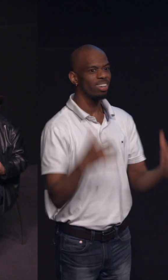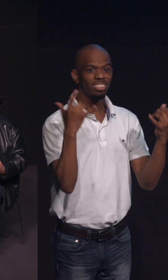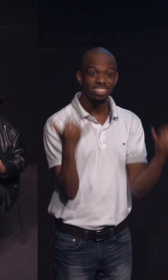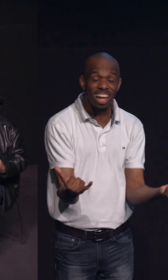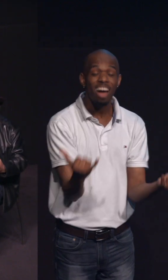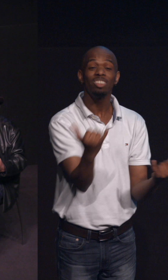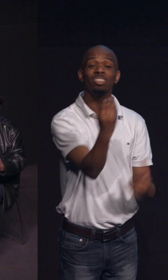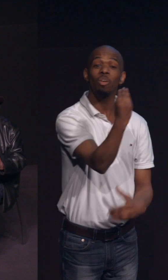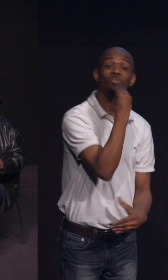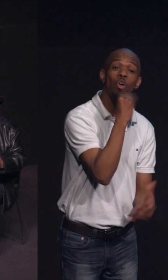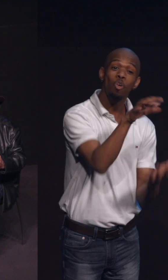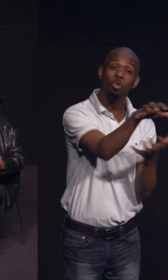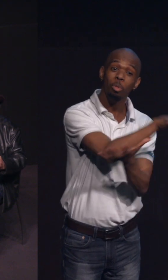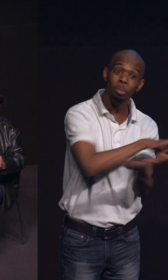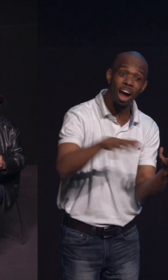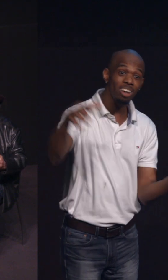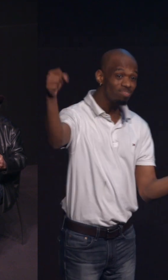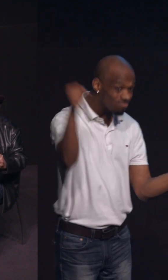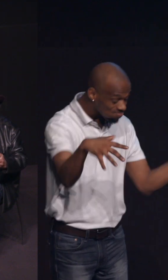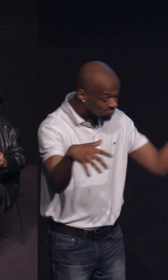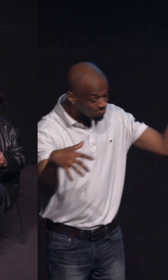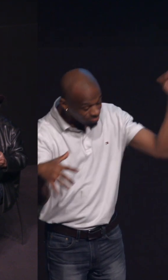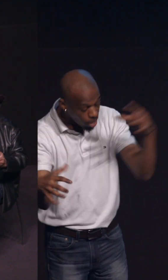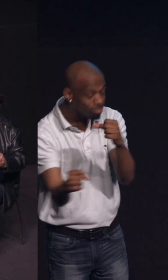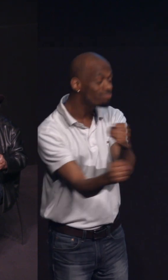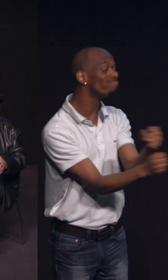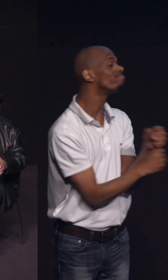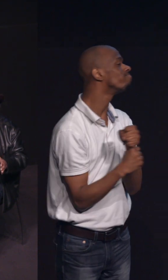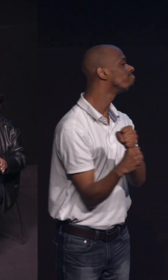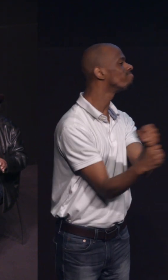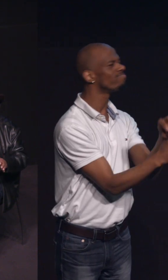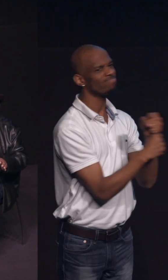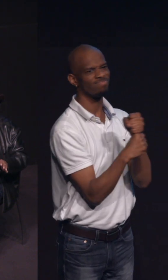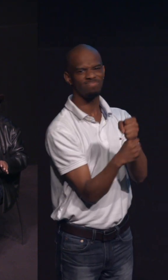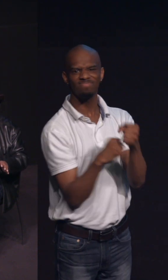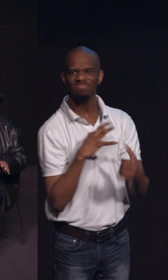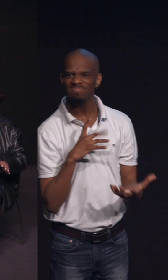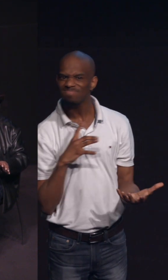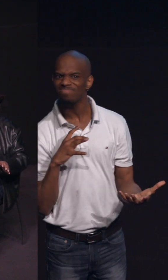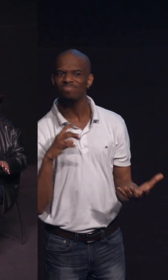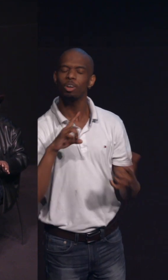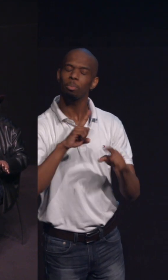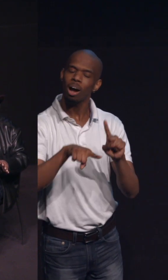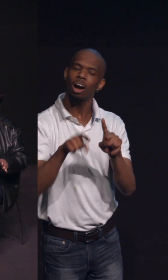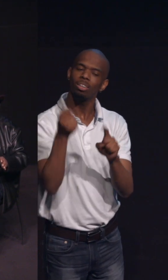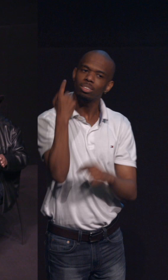like I say, getting back to it is that I think that we need to be serious about a lot of things.